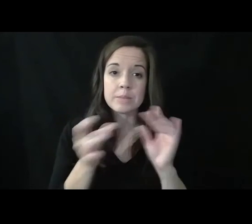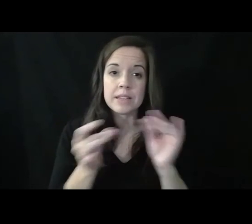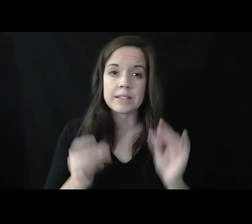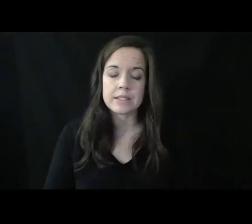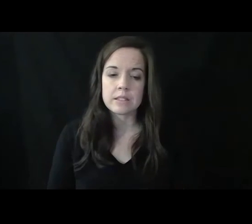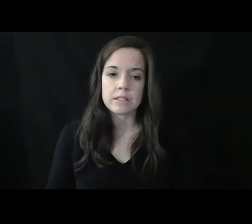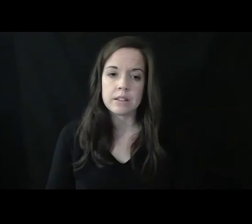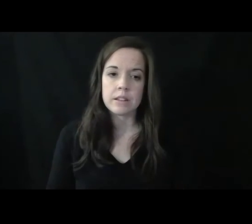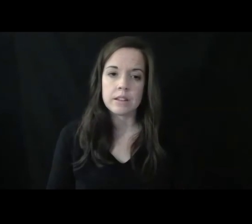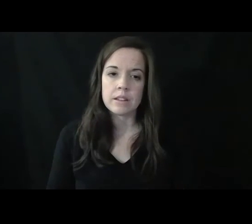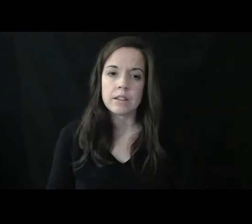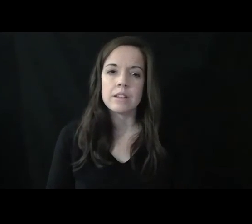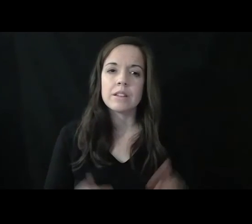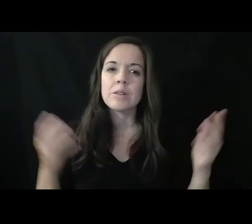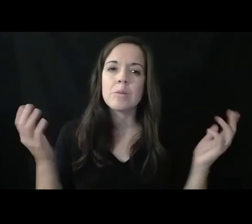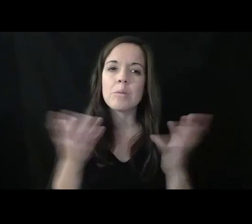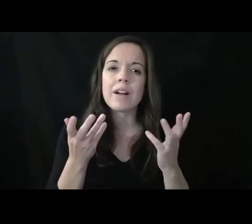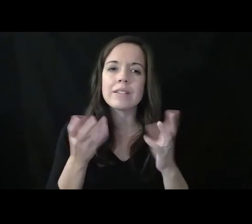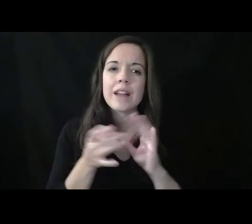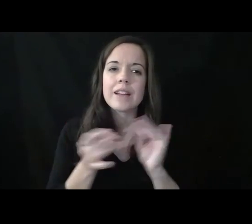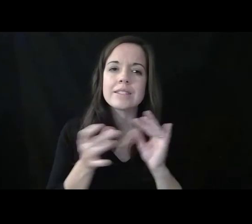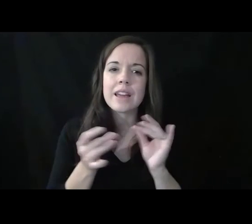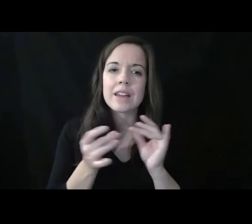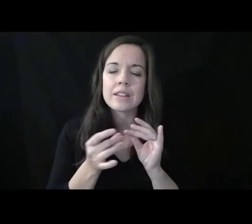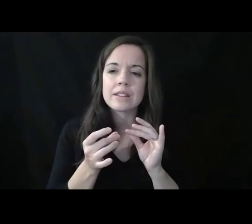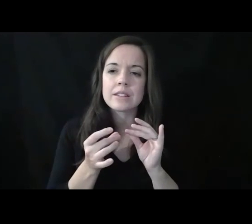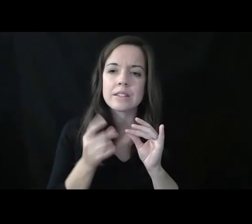And what could I say when he entered, rude